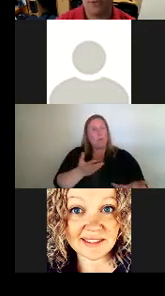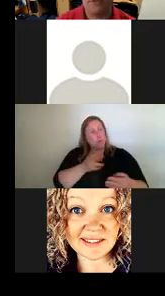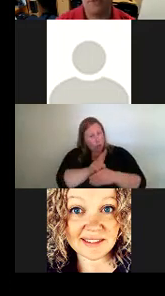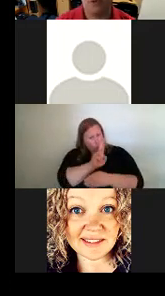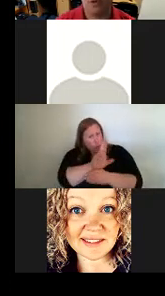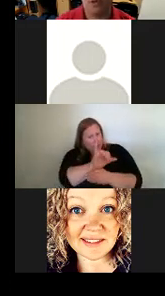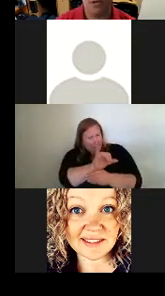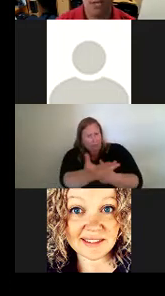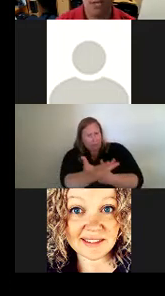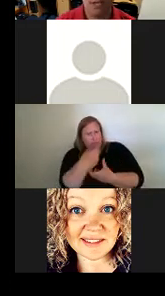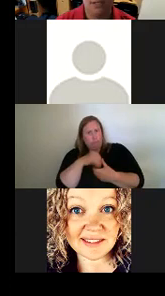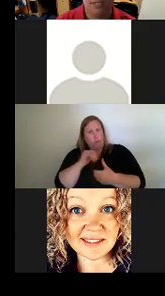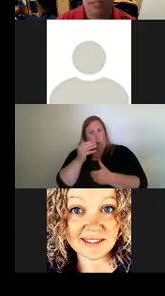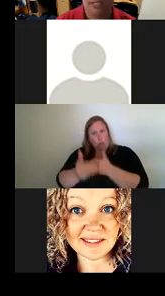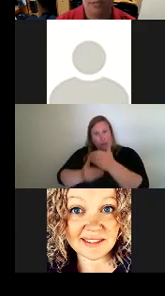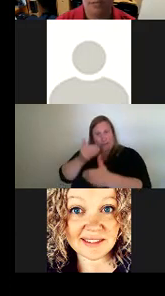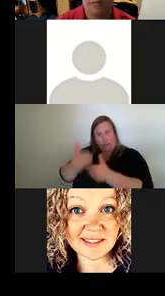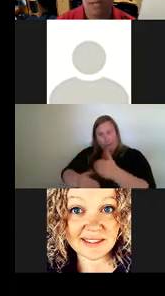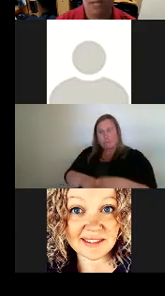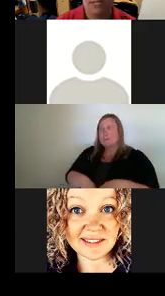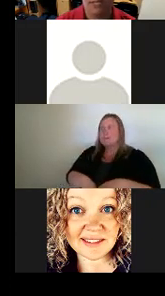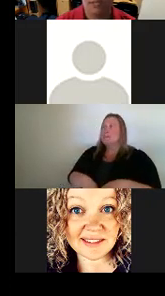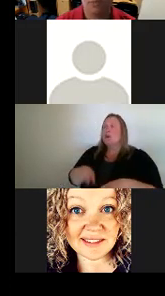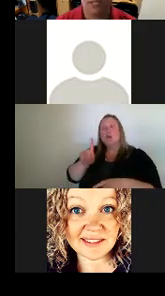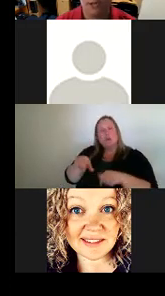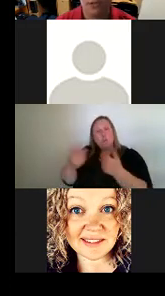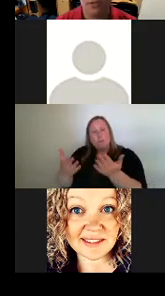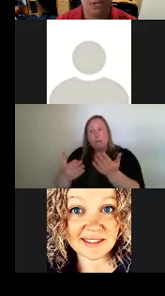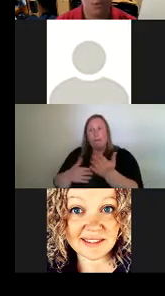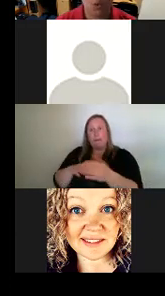IF YOU ARE PROVIDING ACCESSIBLE MATERIALS AND YOU